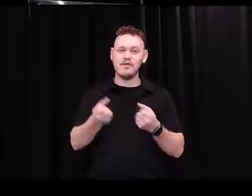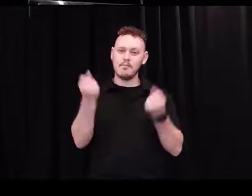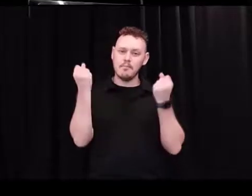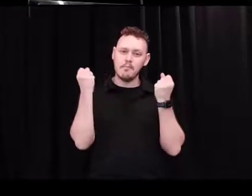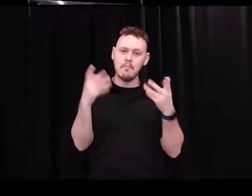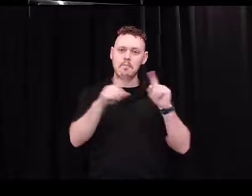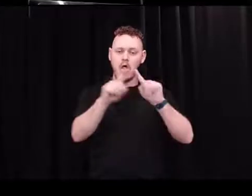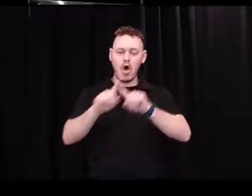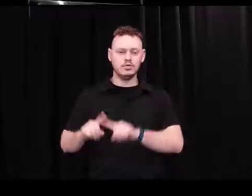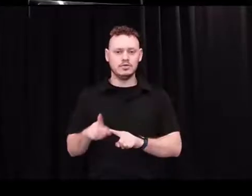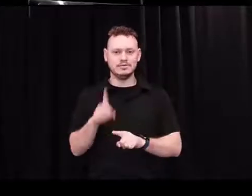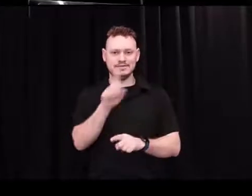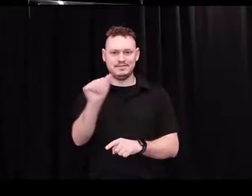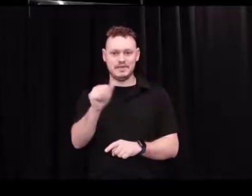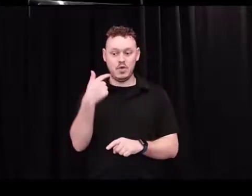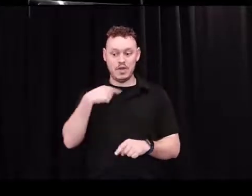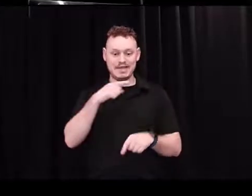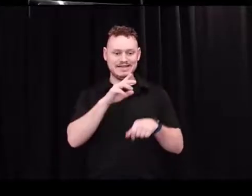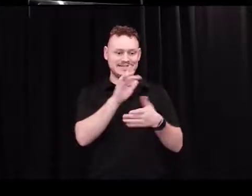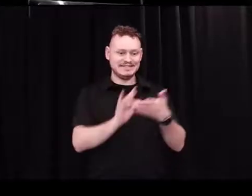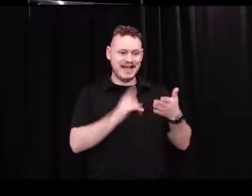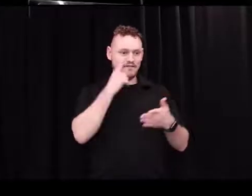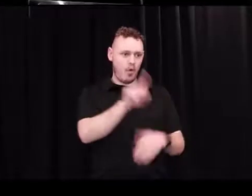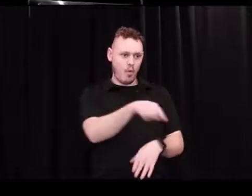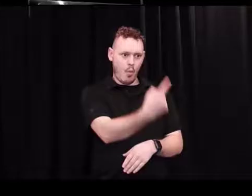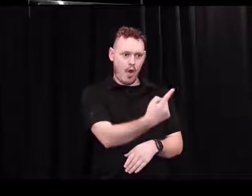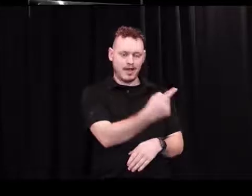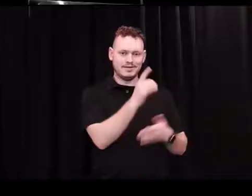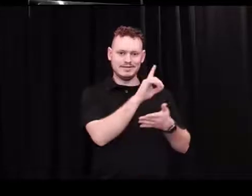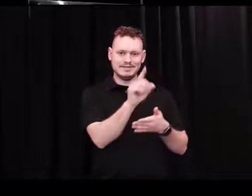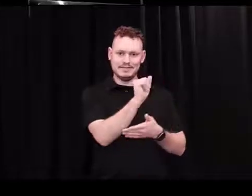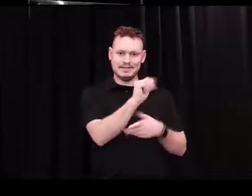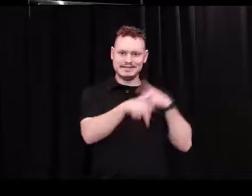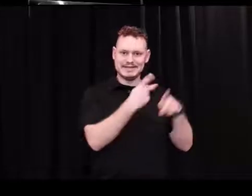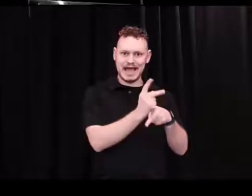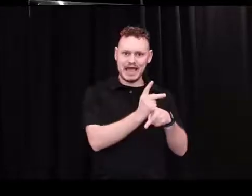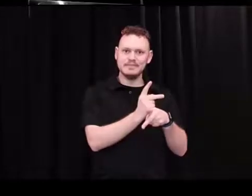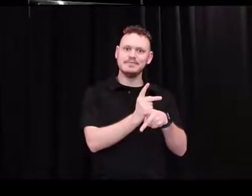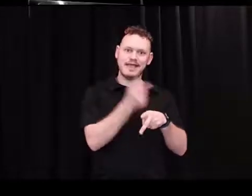and if we do design for one disability type, then yes we are effing it up for a bunch of